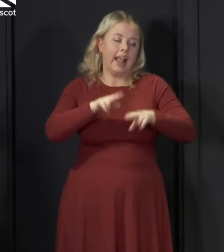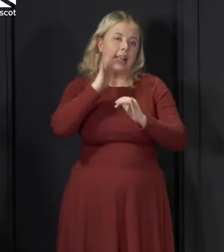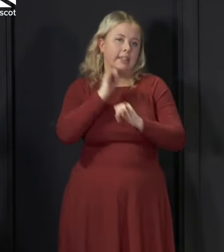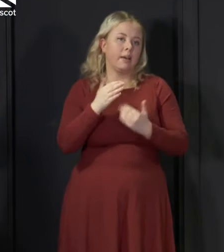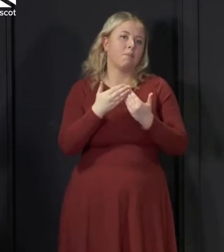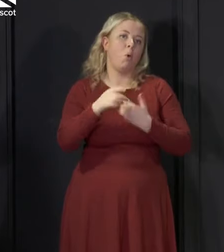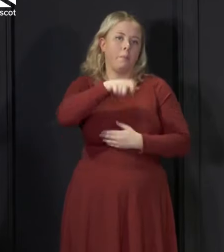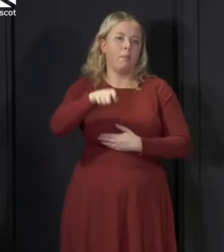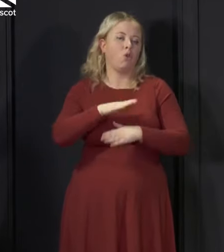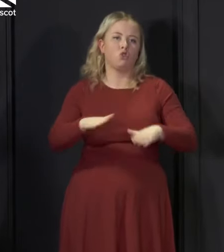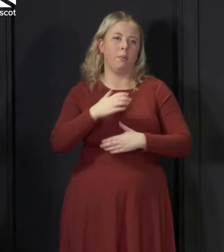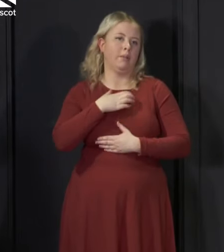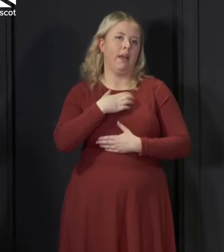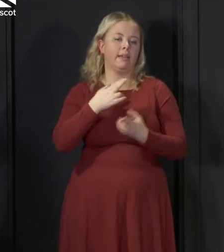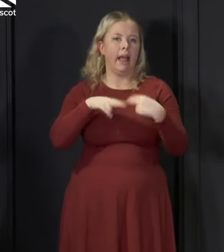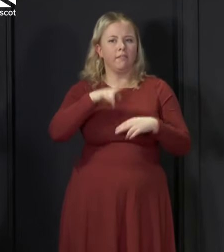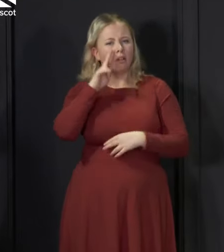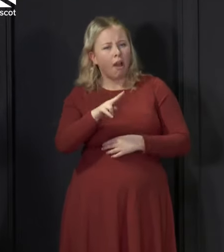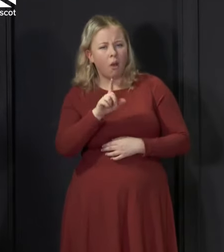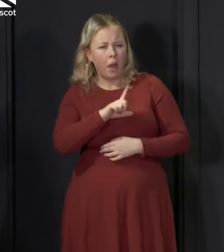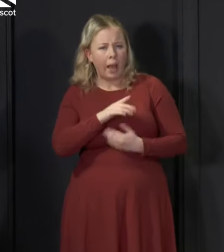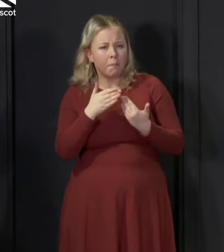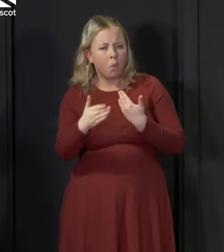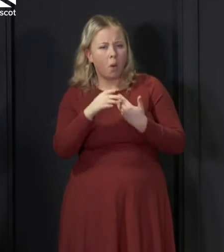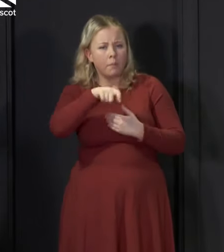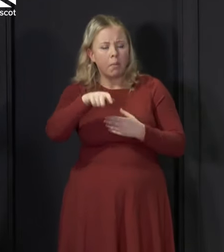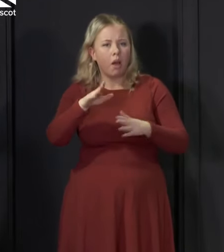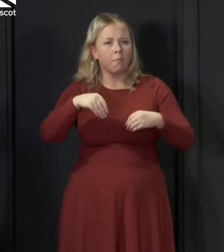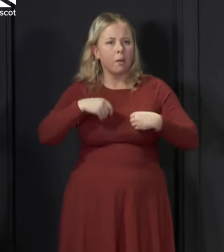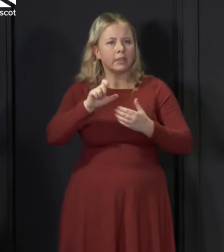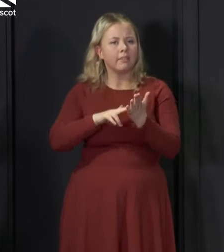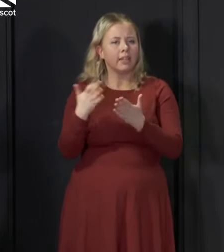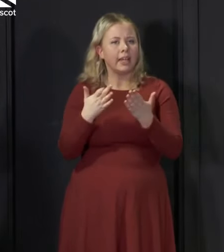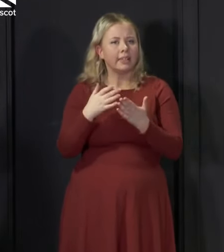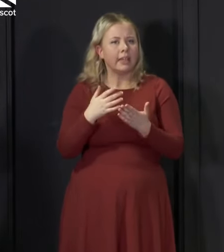be surprised if you see the numbers of positive tests go up as a reflection of that. On the